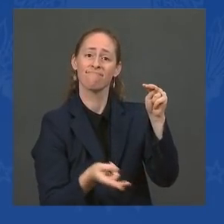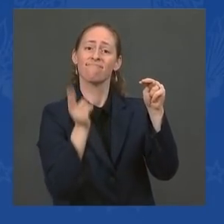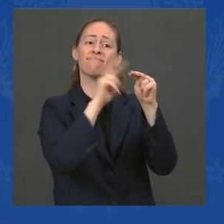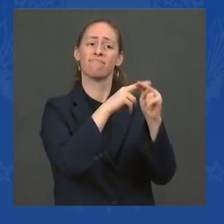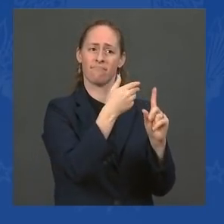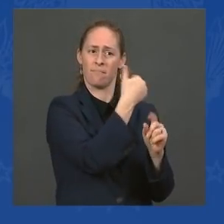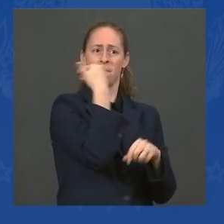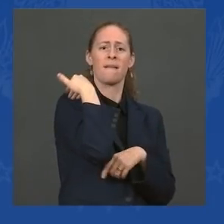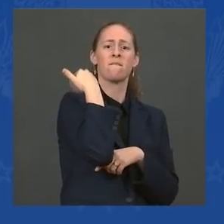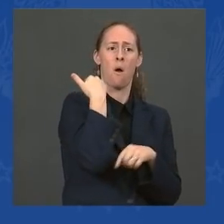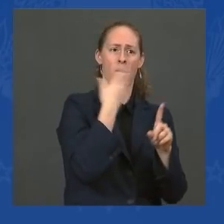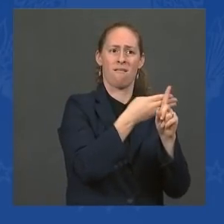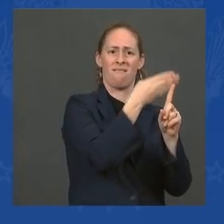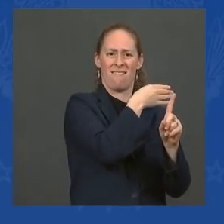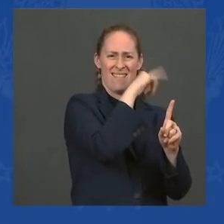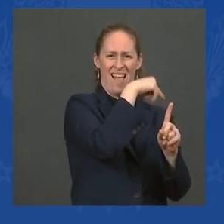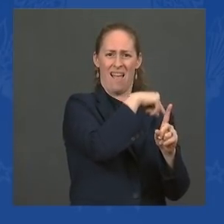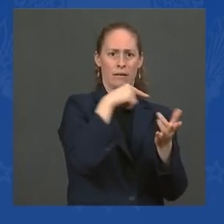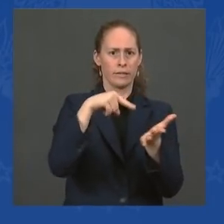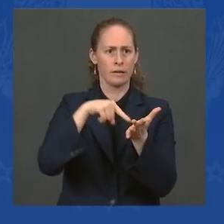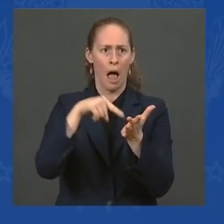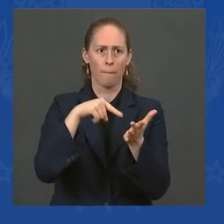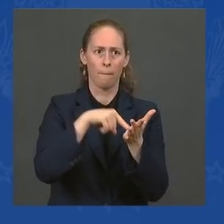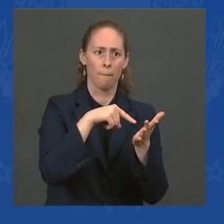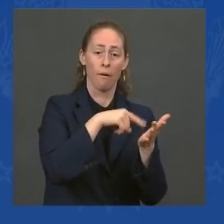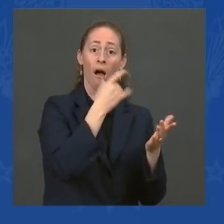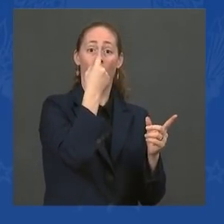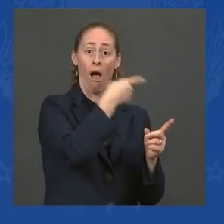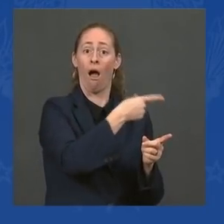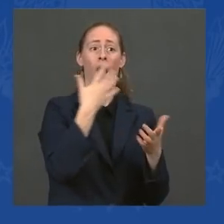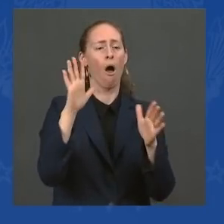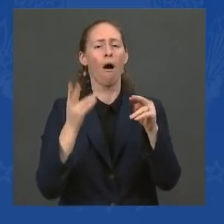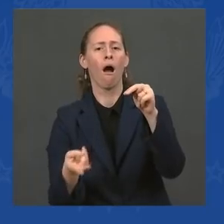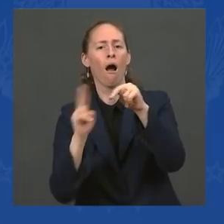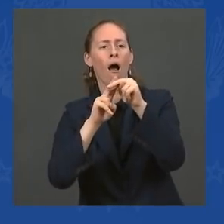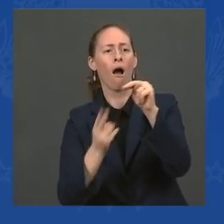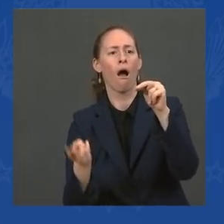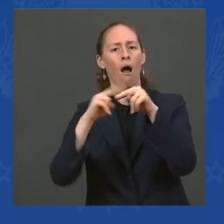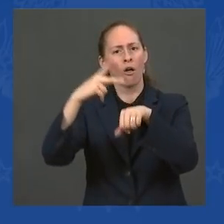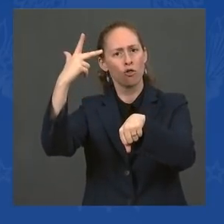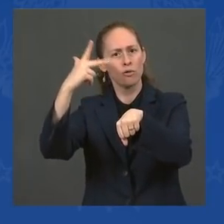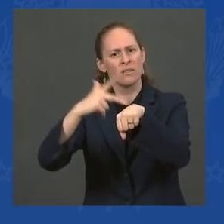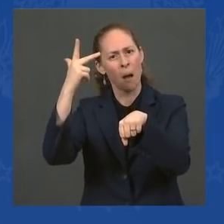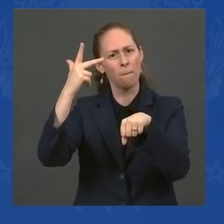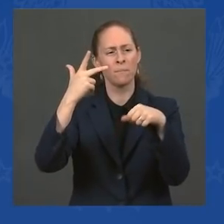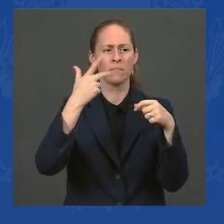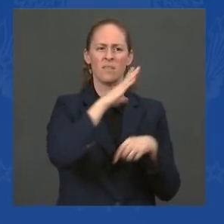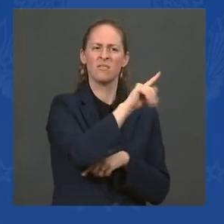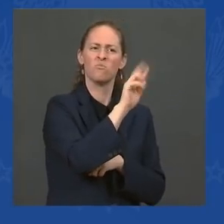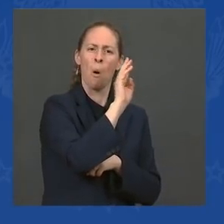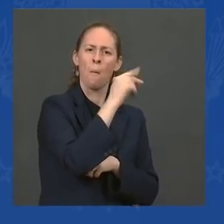We had to raise the debt limit three times when Donald Trump was President. And the Republicans moved to raise it each time,